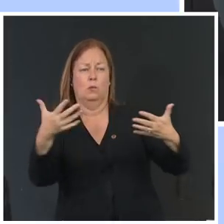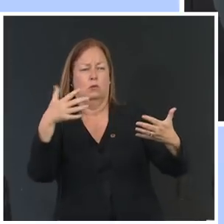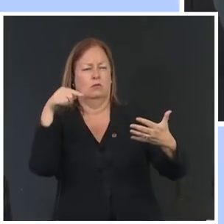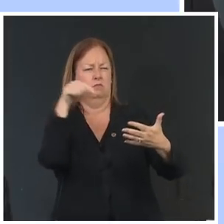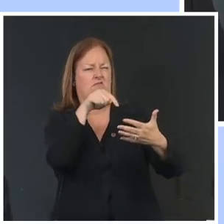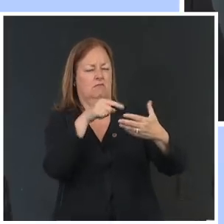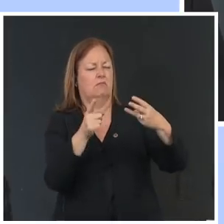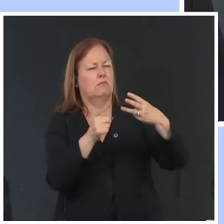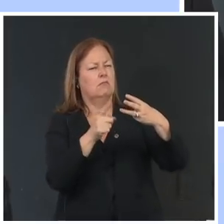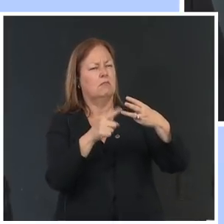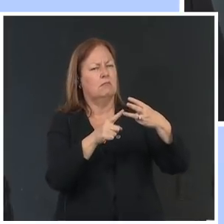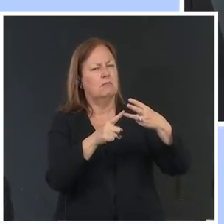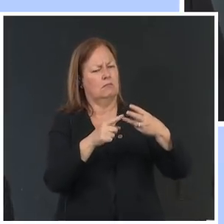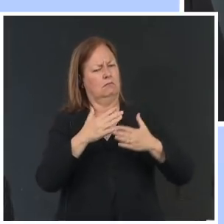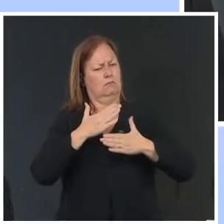problem and the third one is the concept